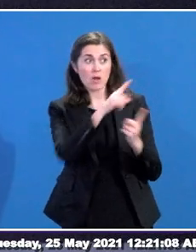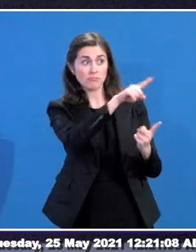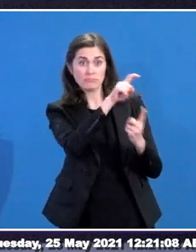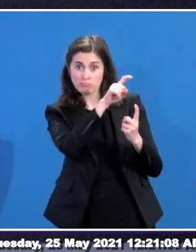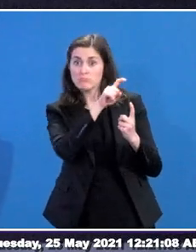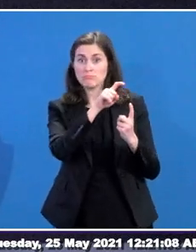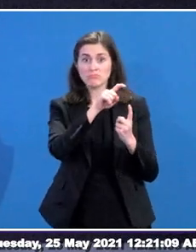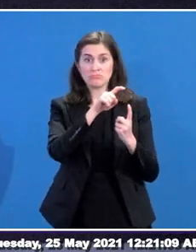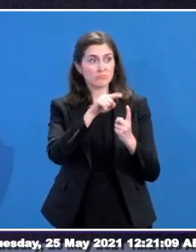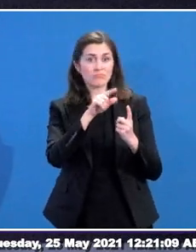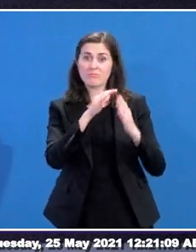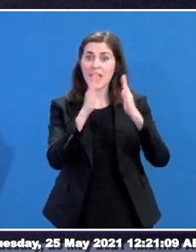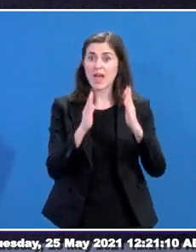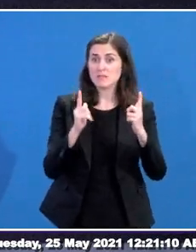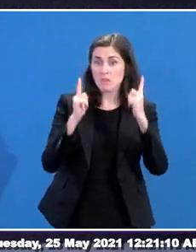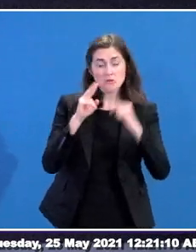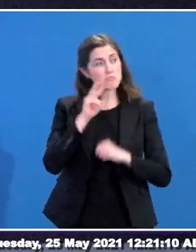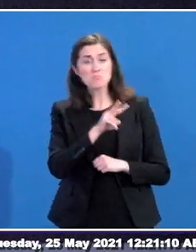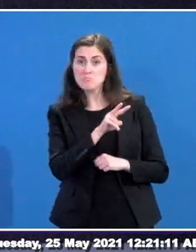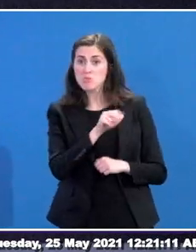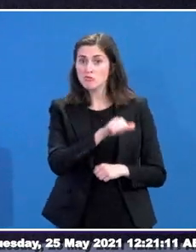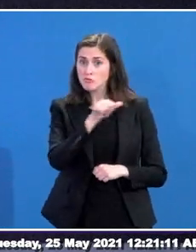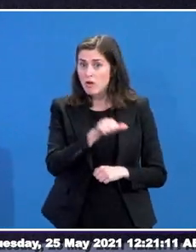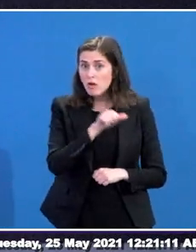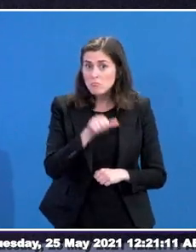he had showed lots of promise, he was very promising.